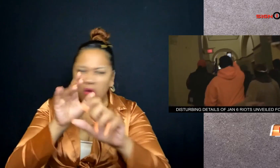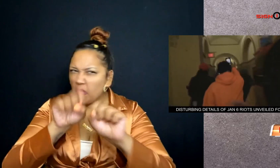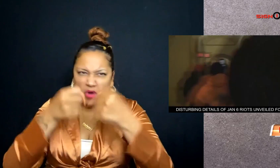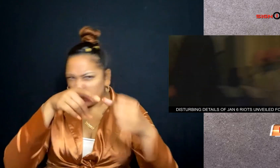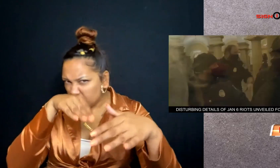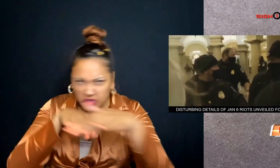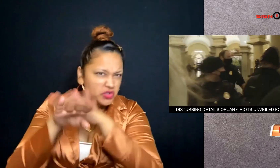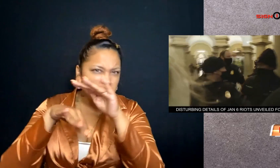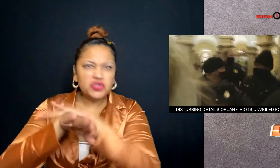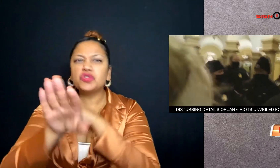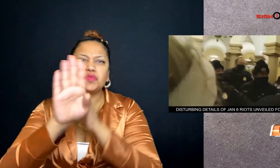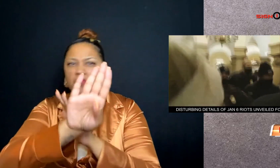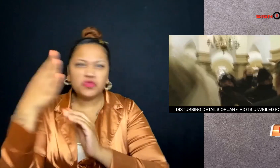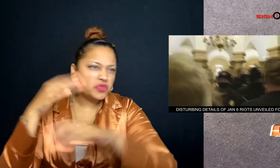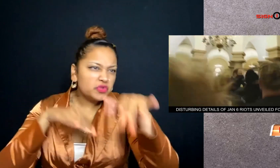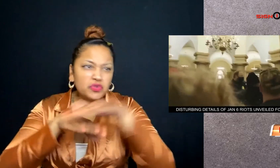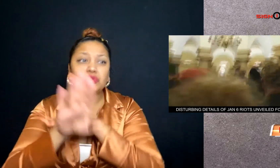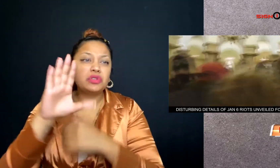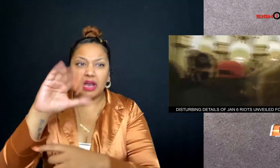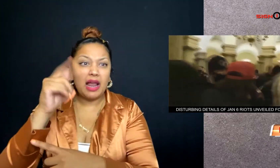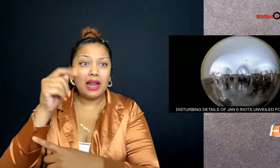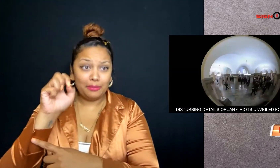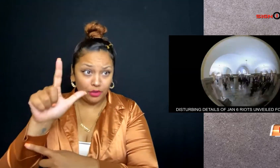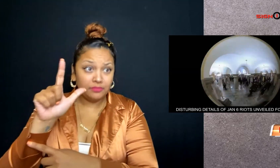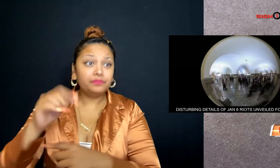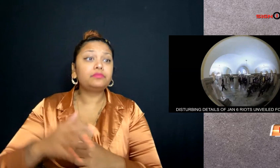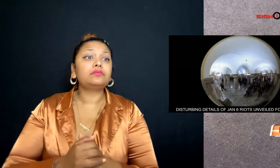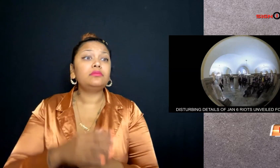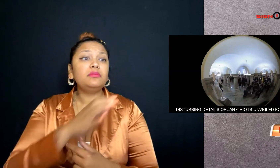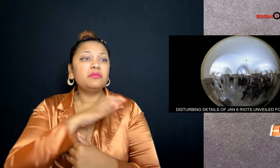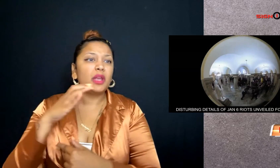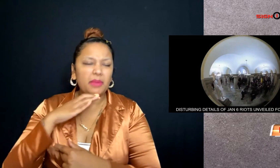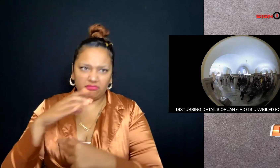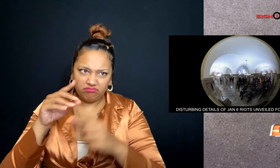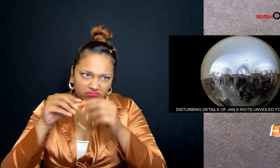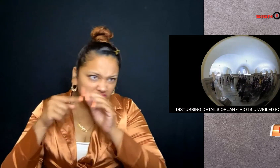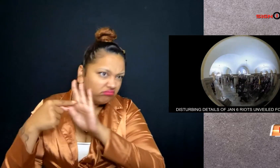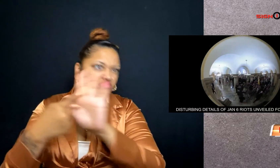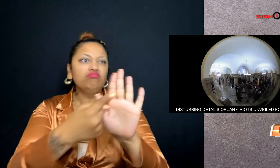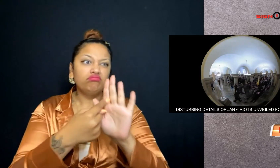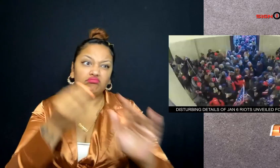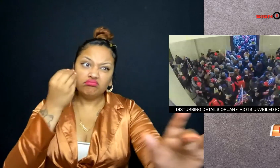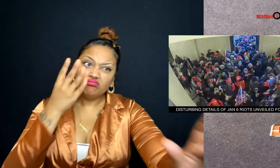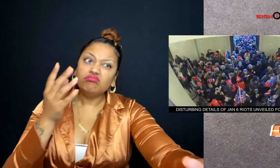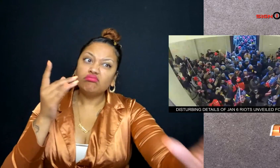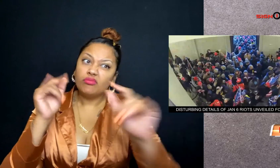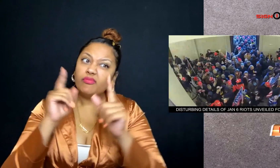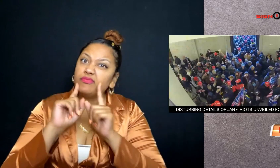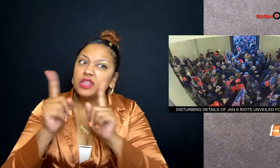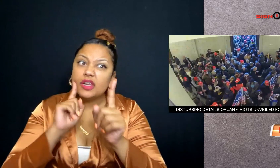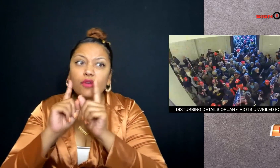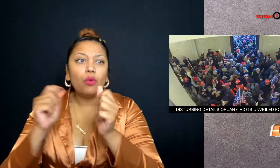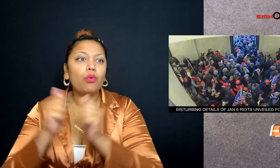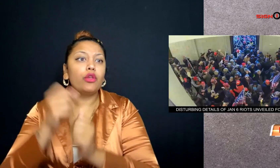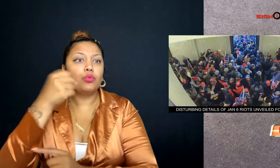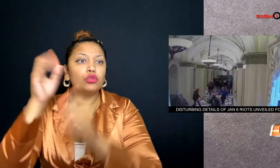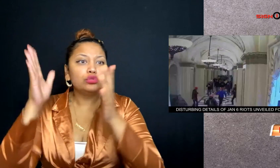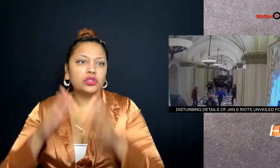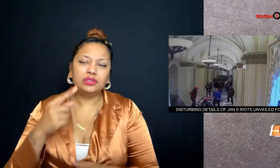swarming and breaking into the capitol the committee revealed interviews with rioters